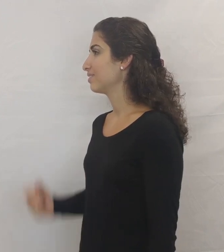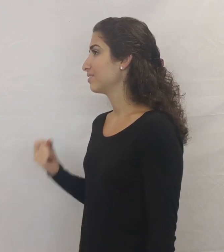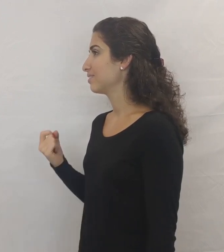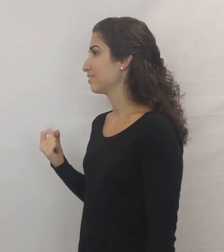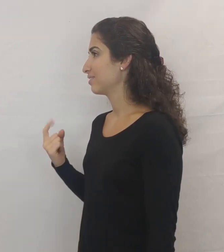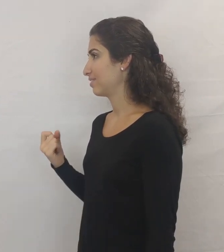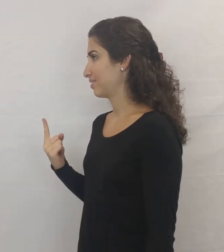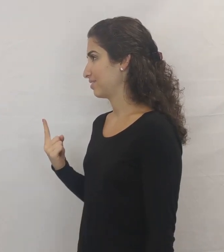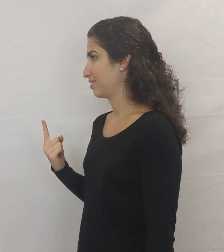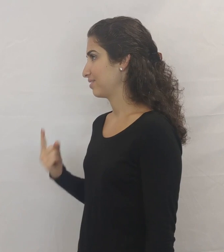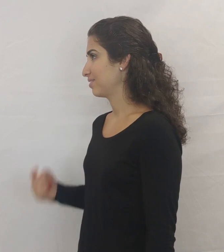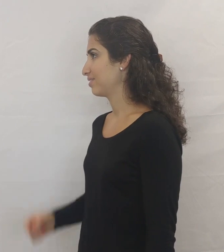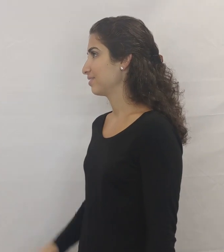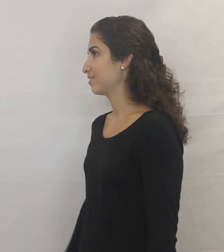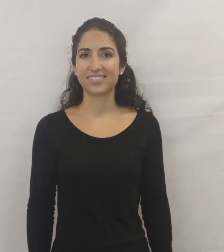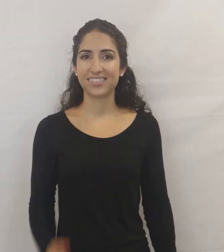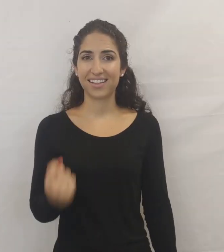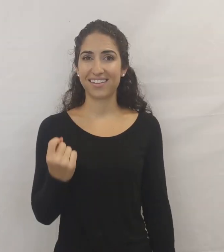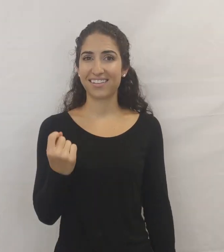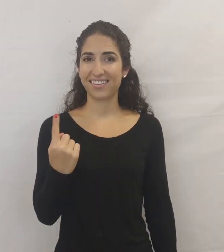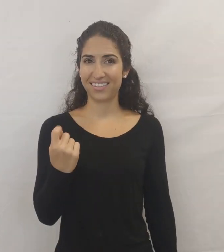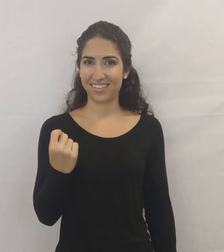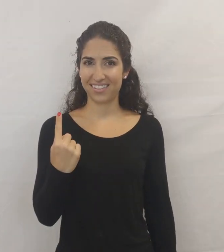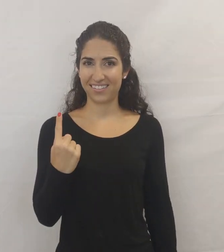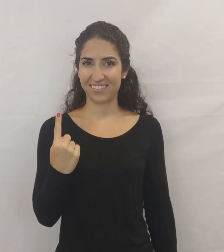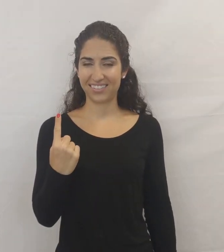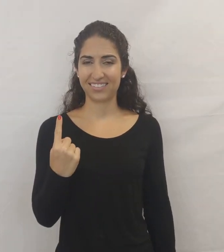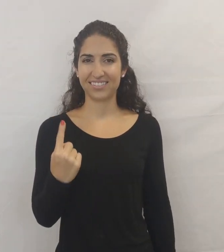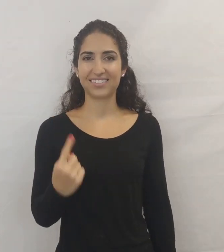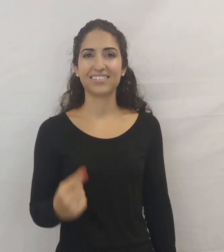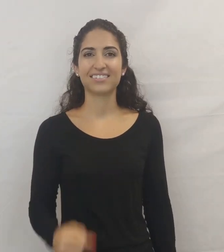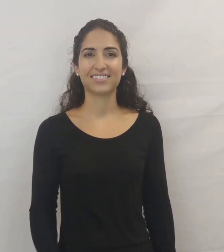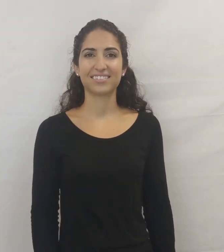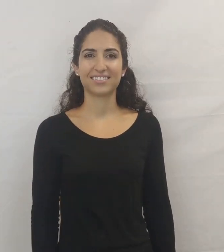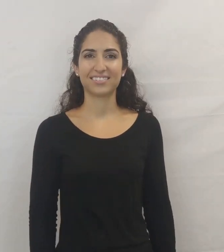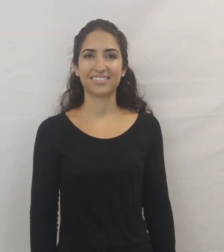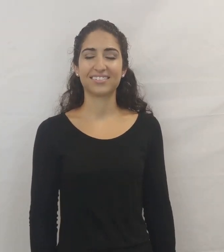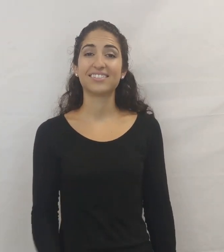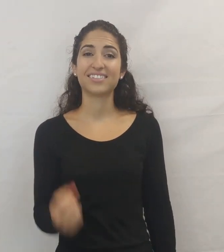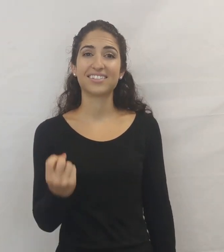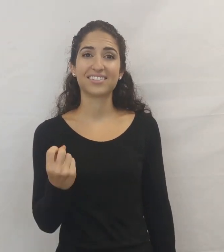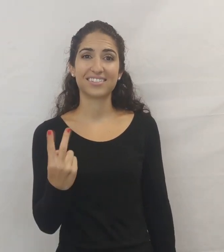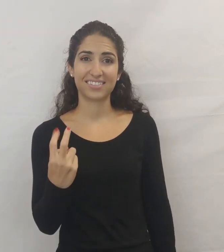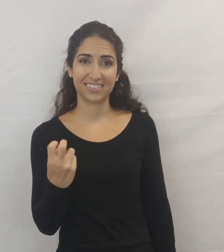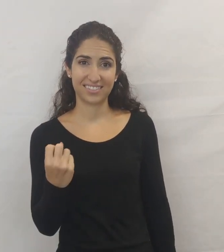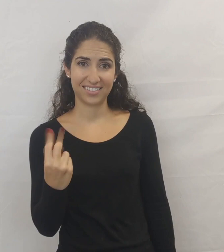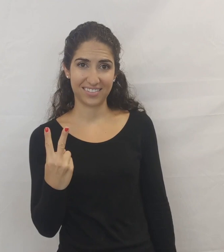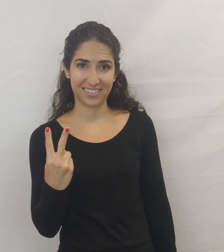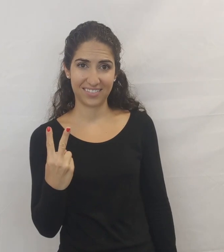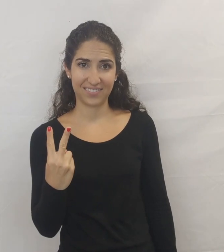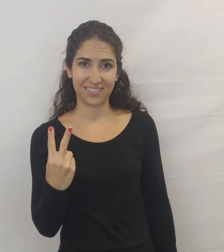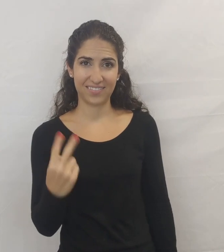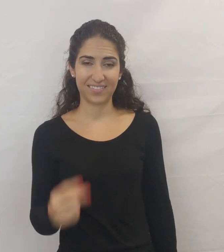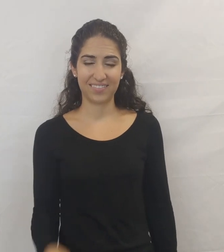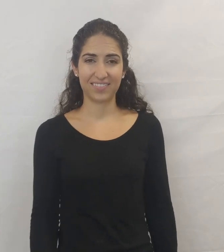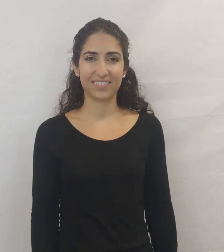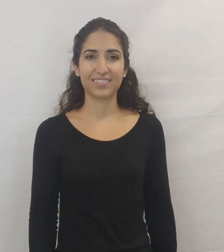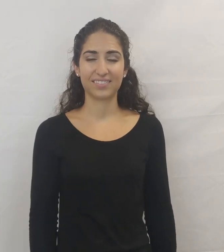ELEVEN ELEVEN (11) TWELVE (12)